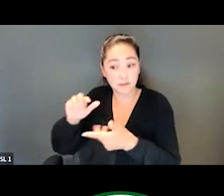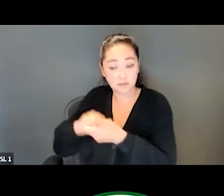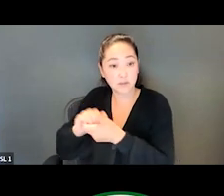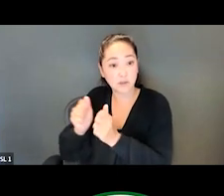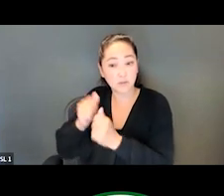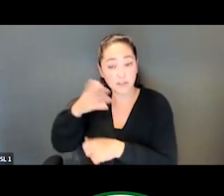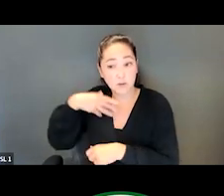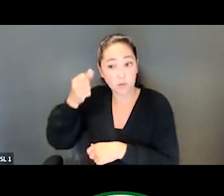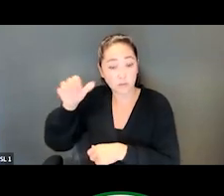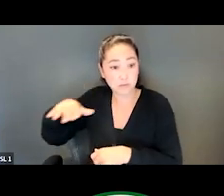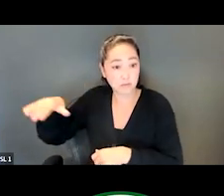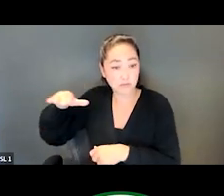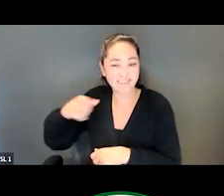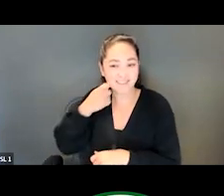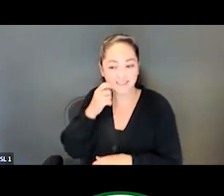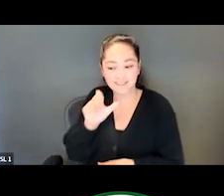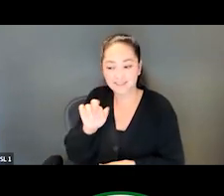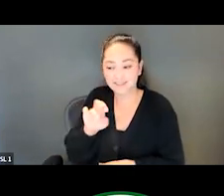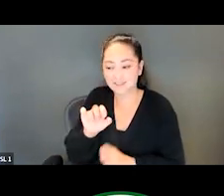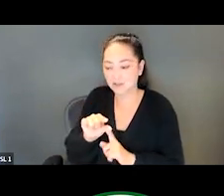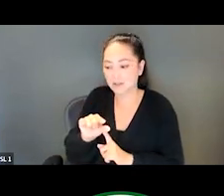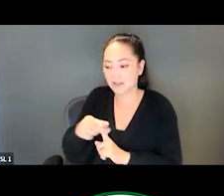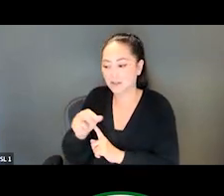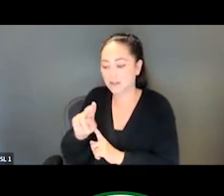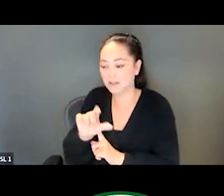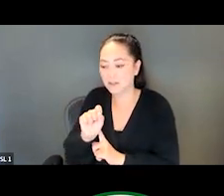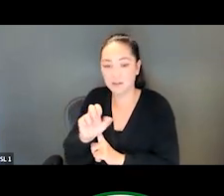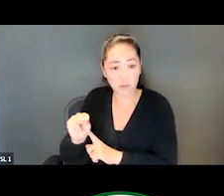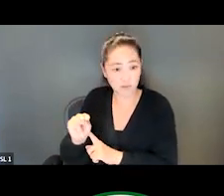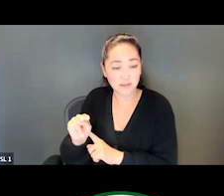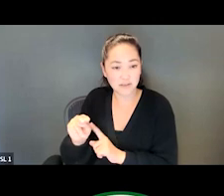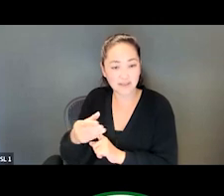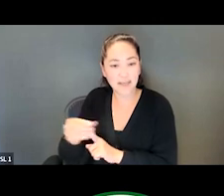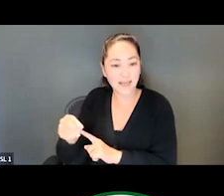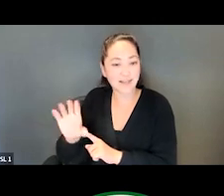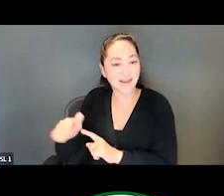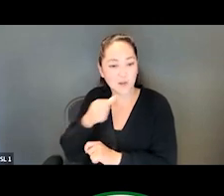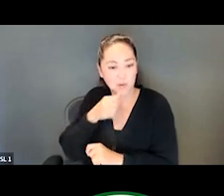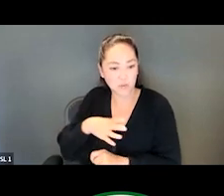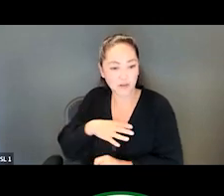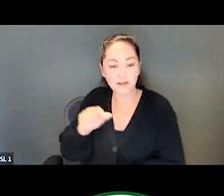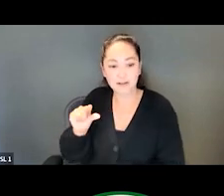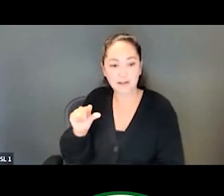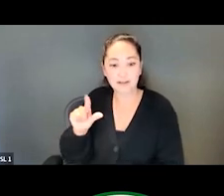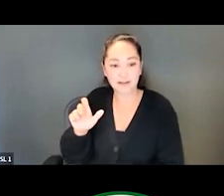And collaboration between people with disabilities, and people without disabilities, one climbing steep mountain sides, for example.